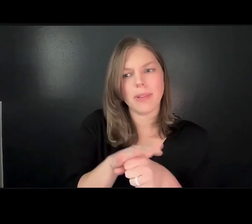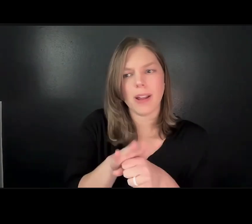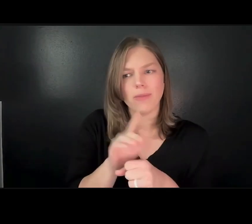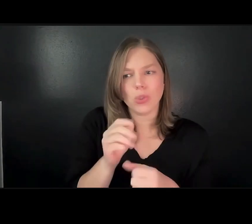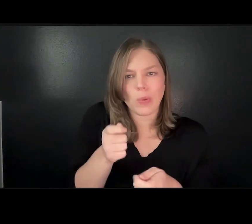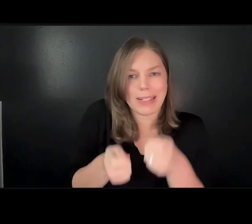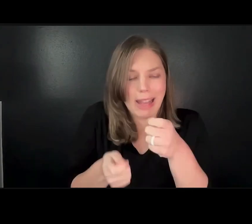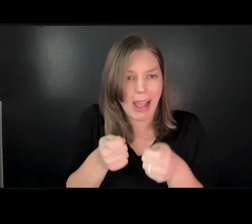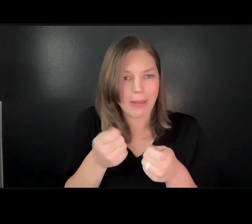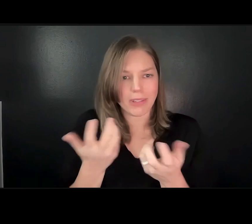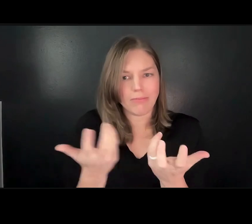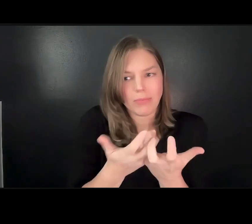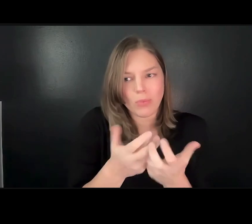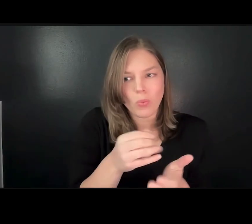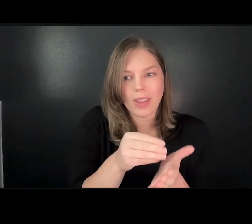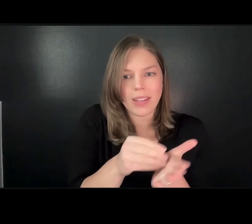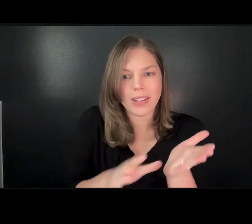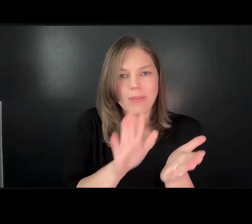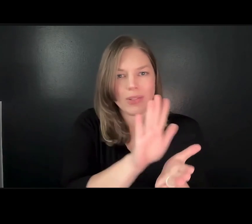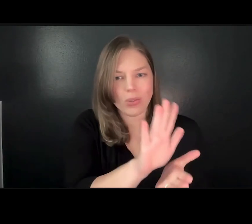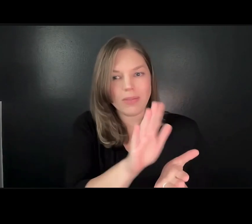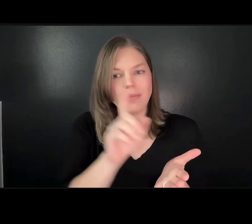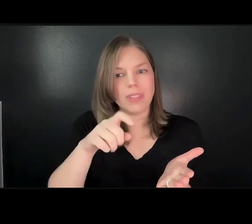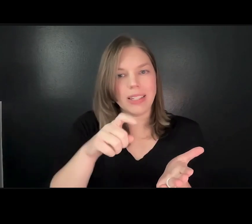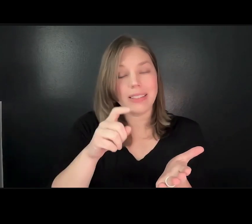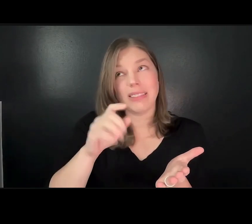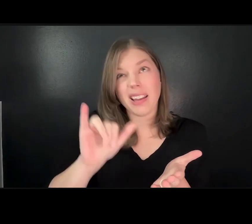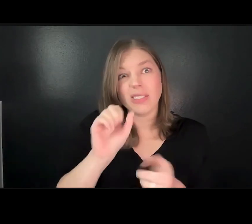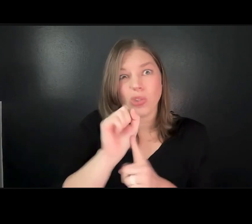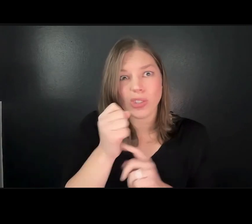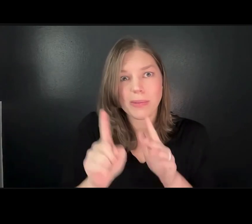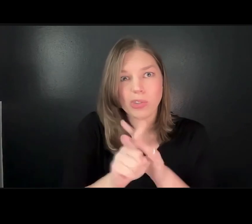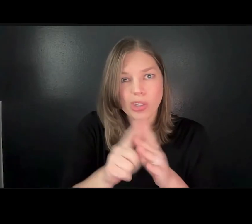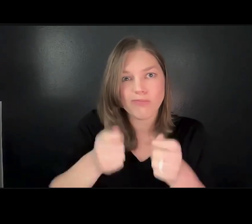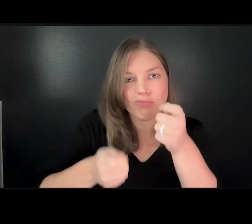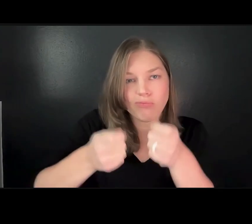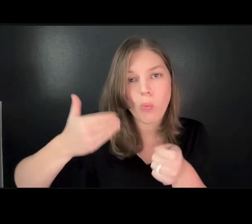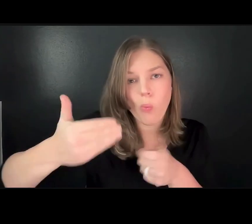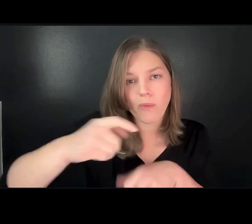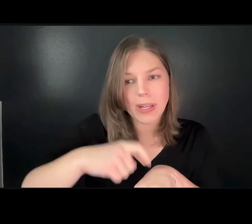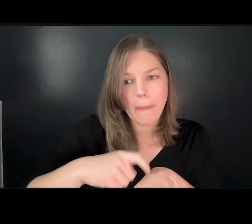must be flexible enough to adapt to the individual, as circumstances could change during a student's enrollment